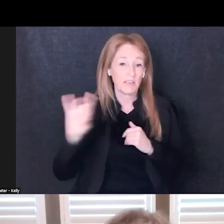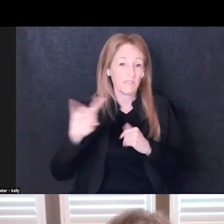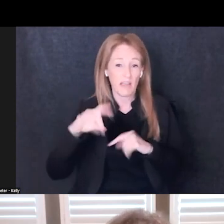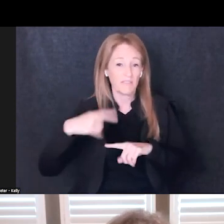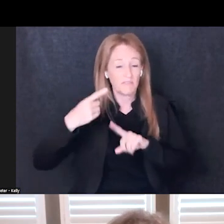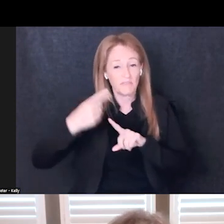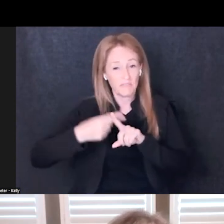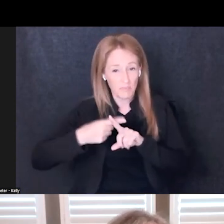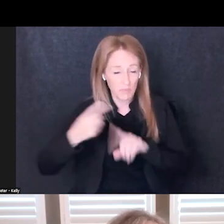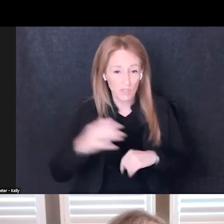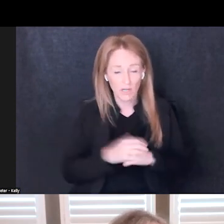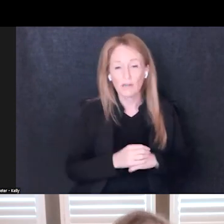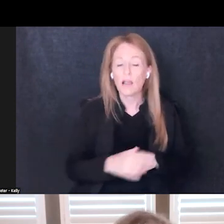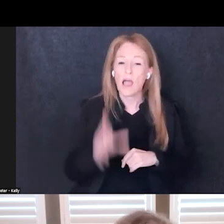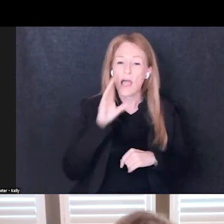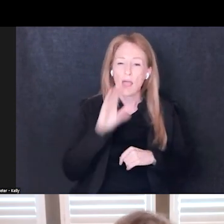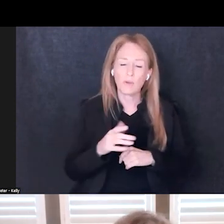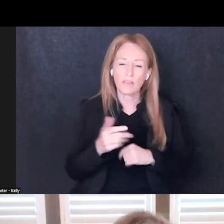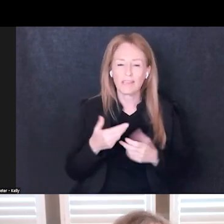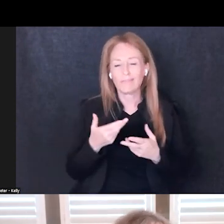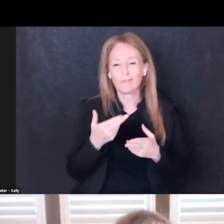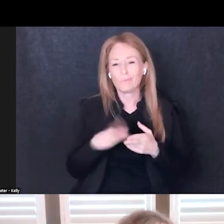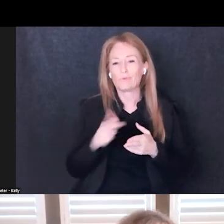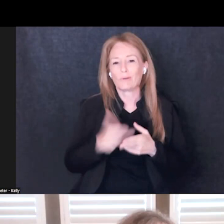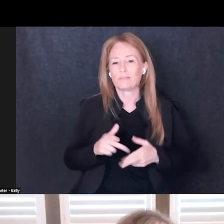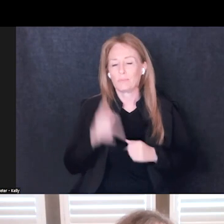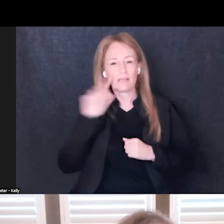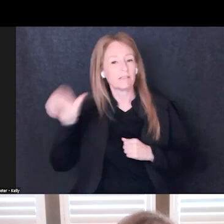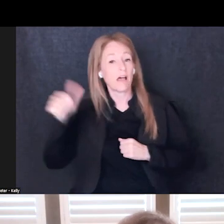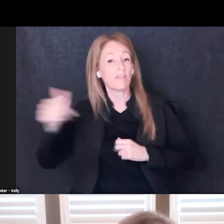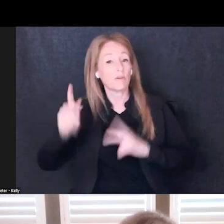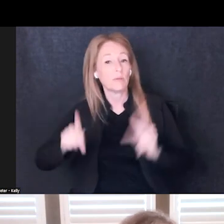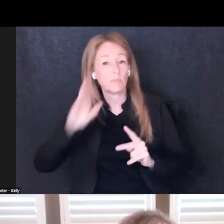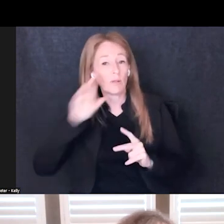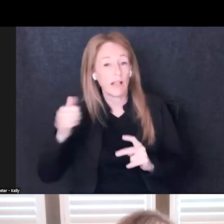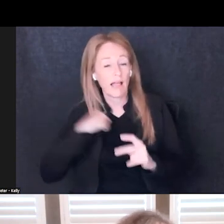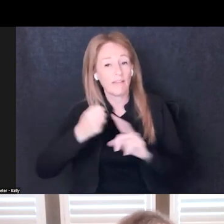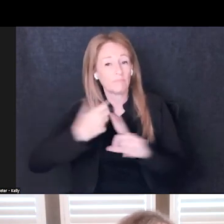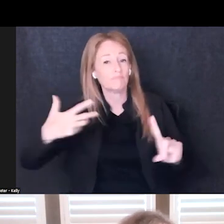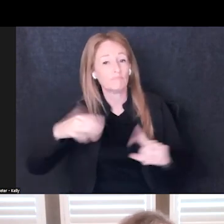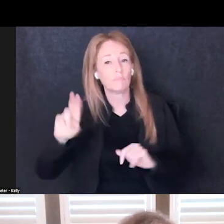LATER IN THE HOUR WILL, BUT I WANT TO SAY IS I HOPE YOU HAVE AS